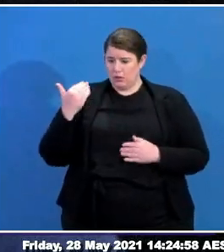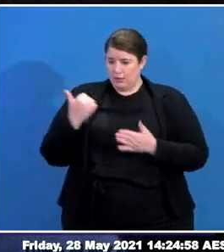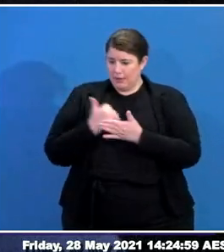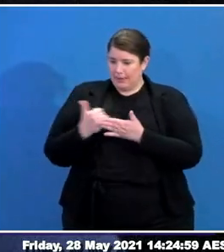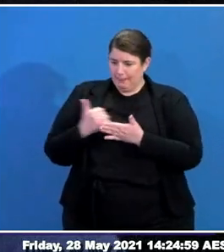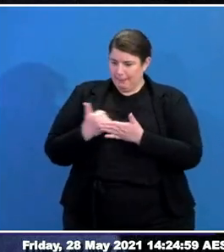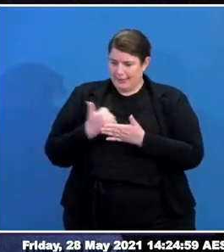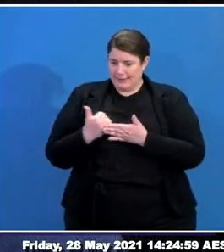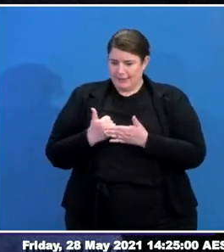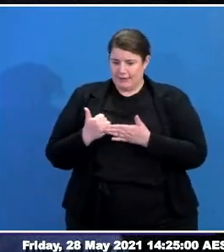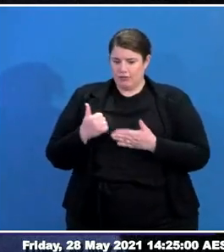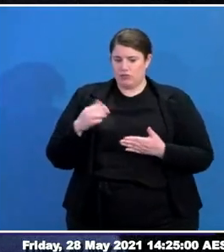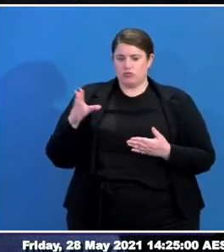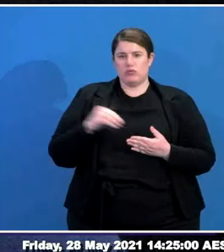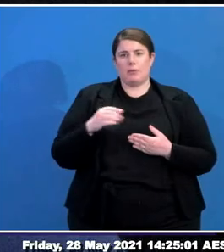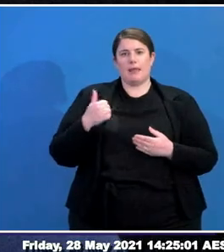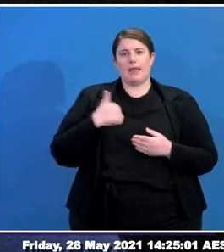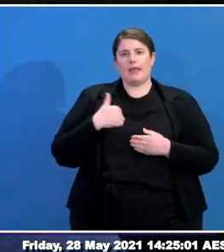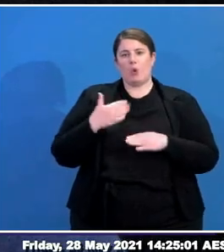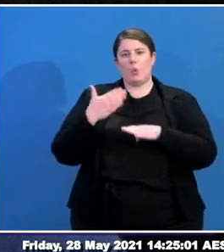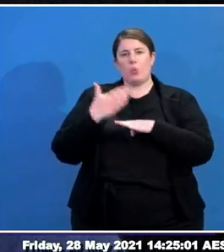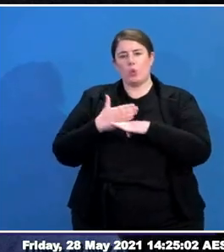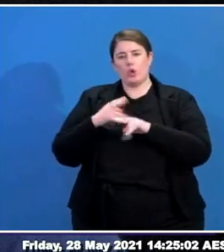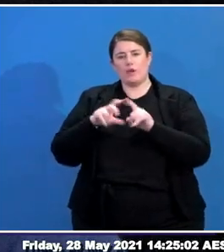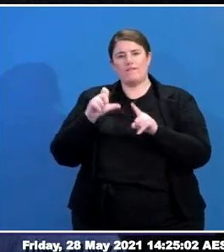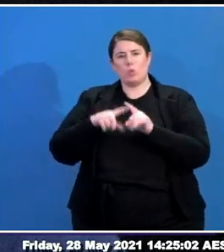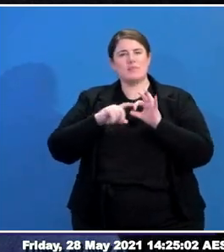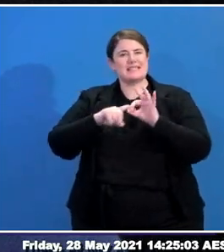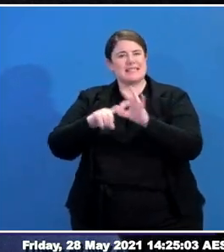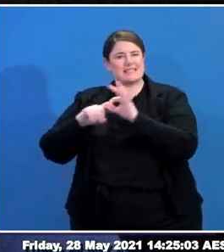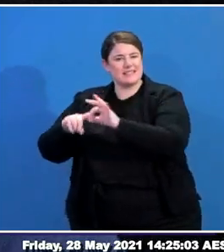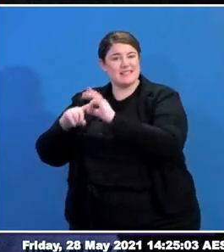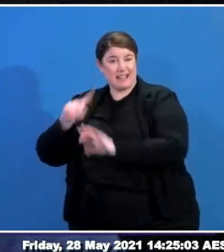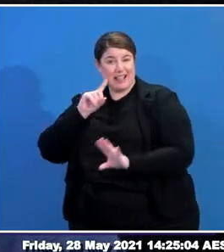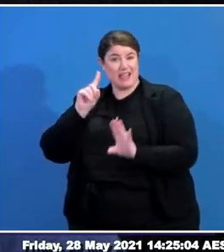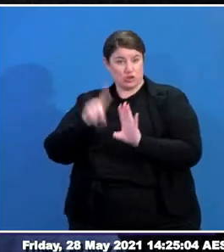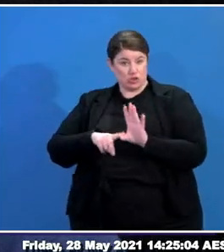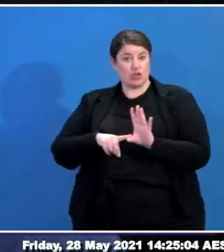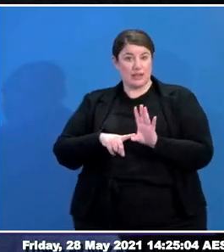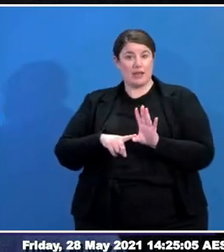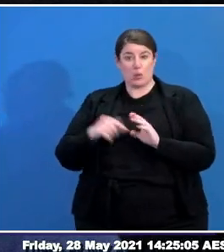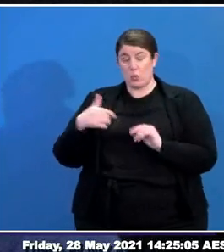our workforce census last year, and we are required to publish data